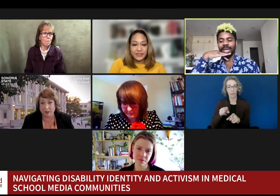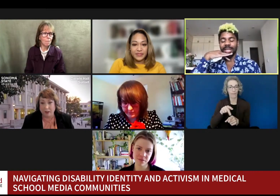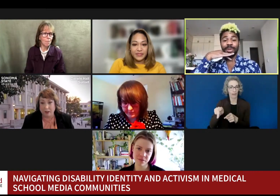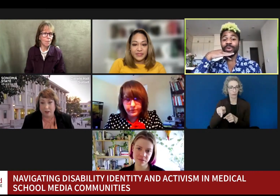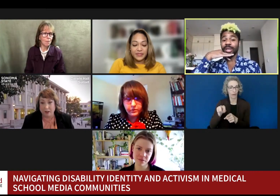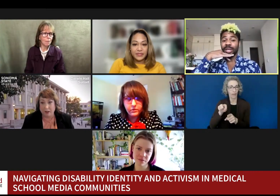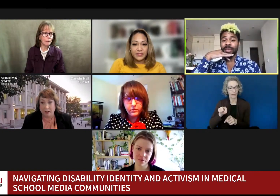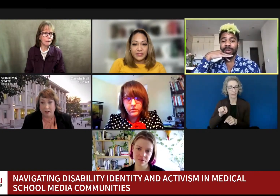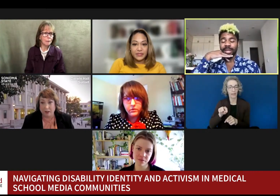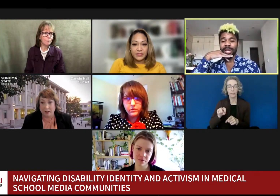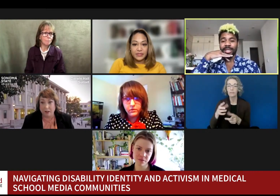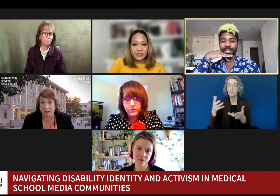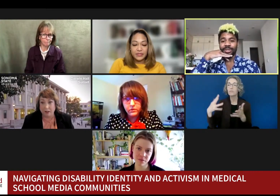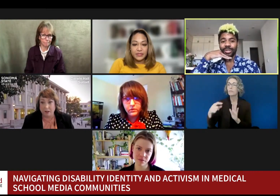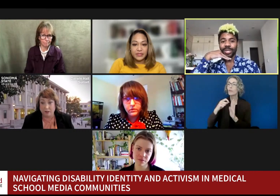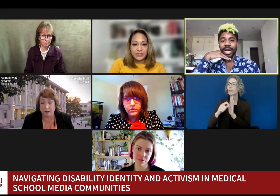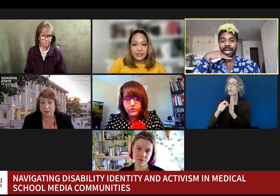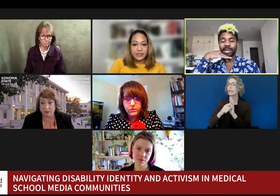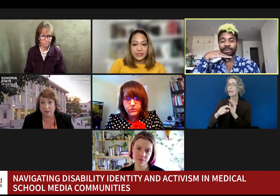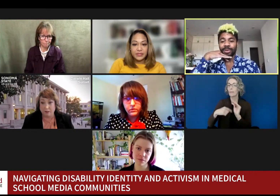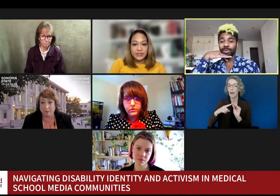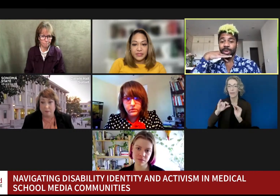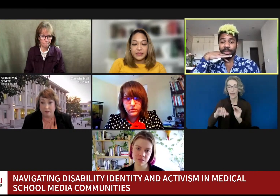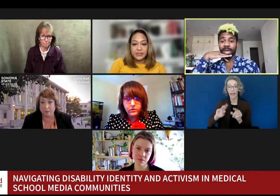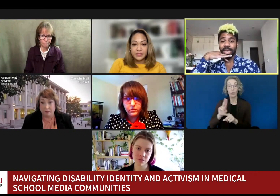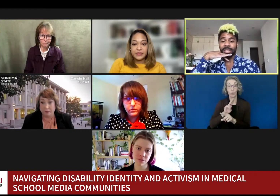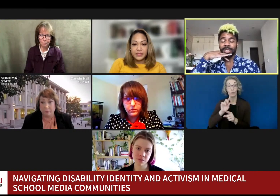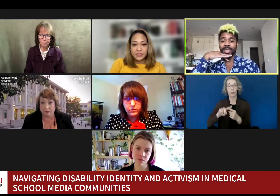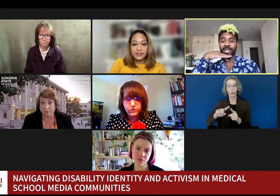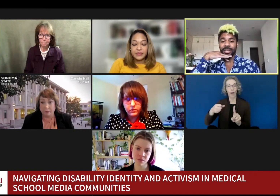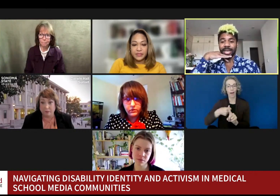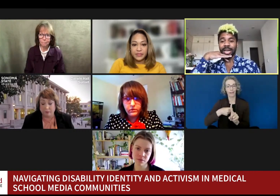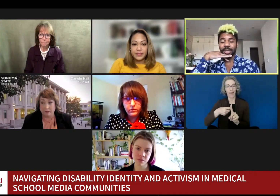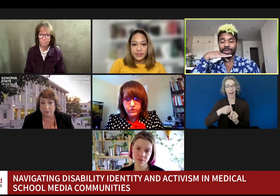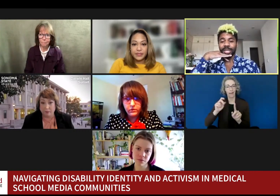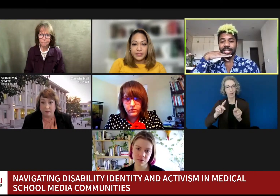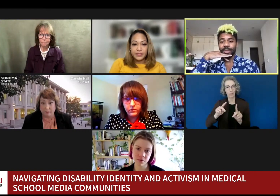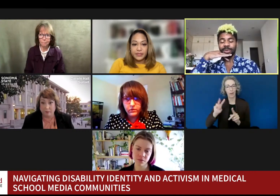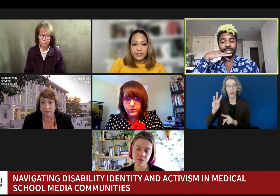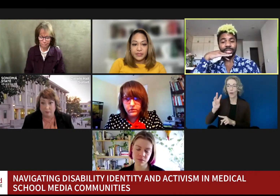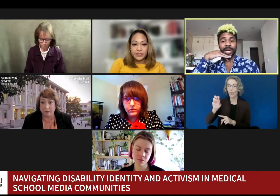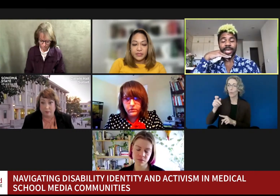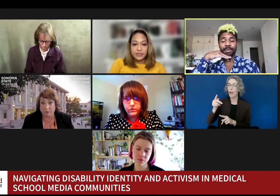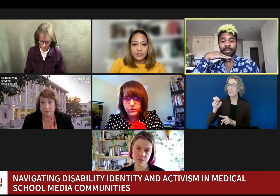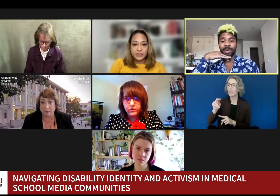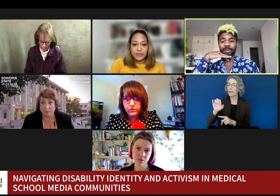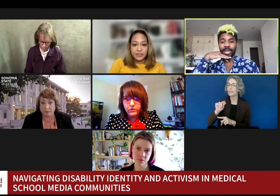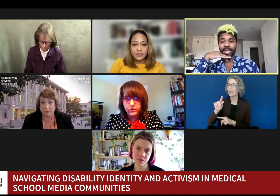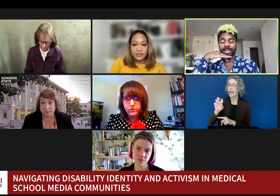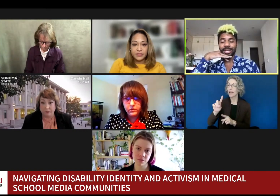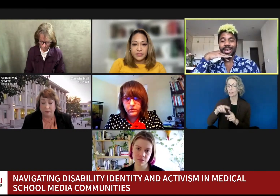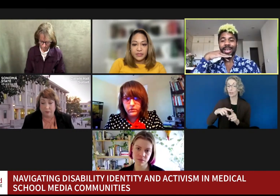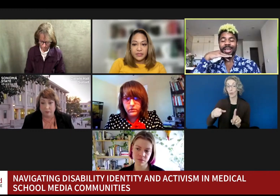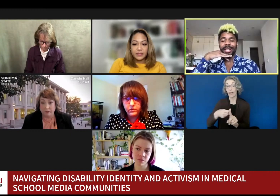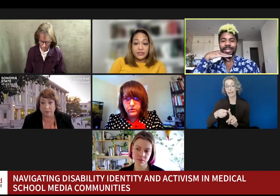it has been written about that is used to attack people it's weaponized to attack minoritized people to try to keep them in their place.